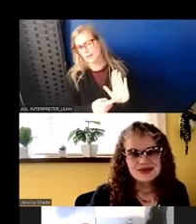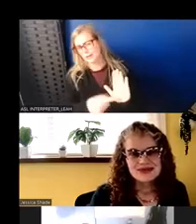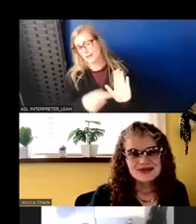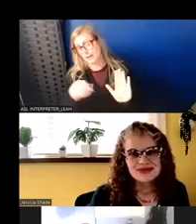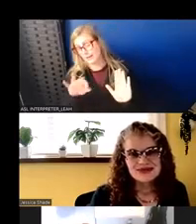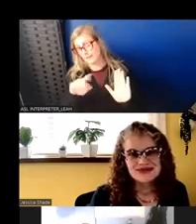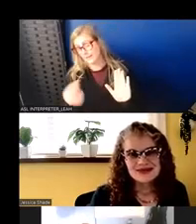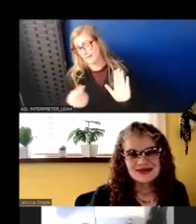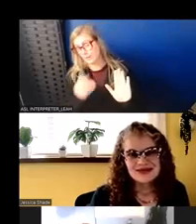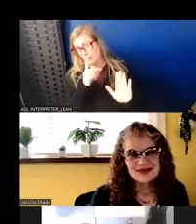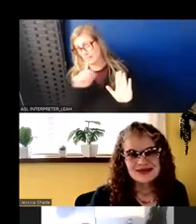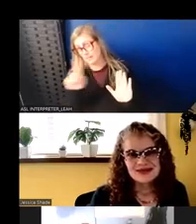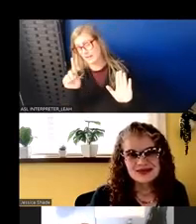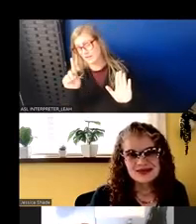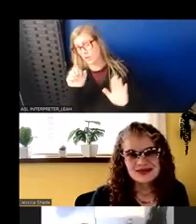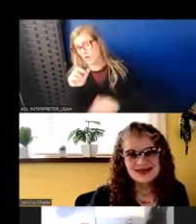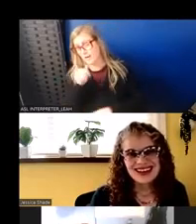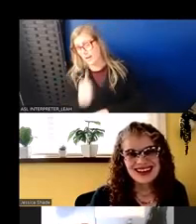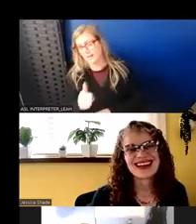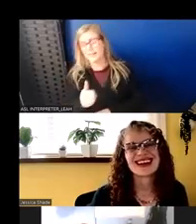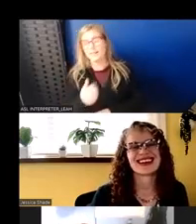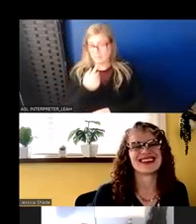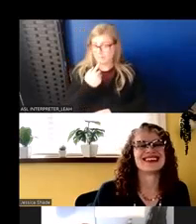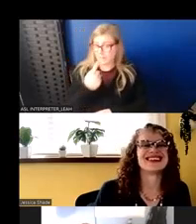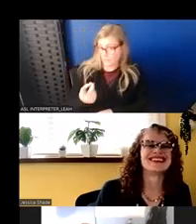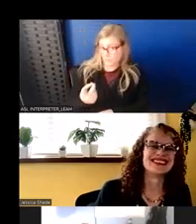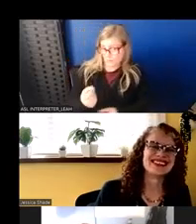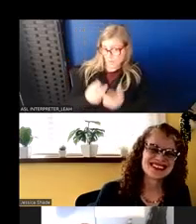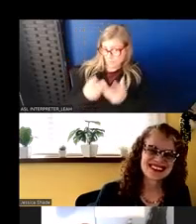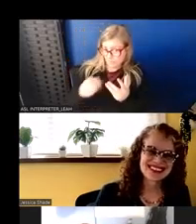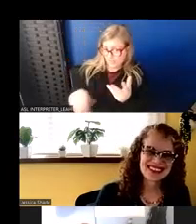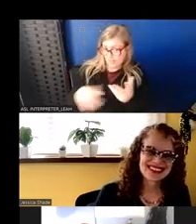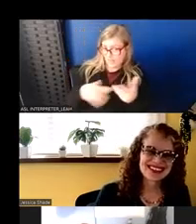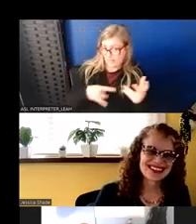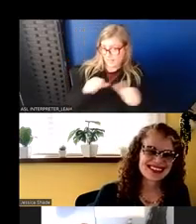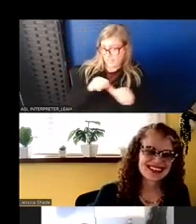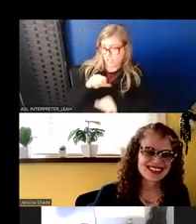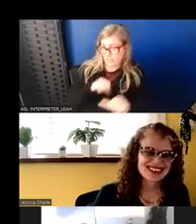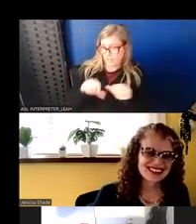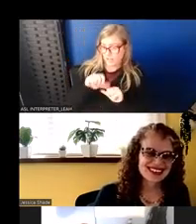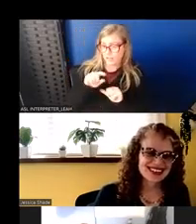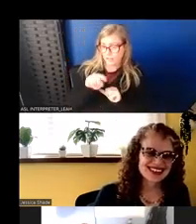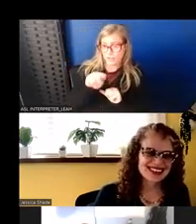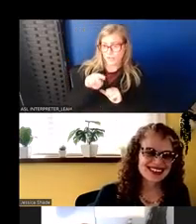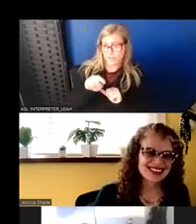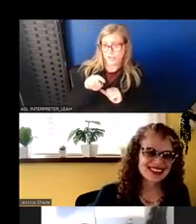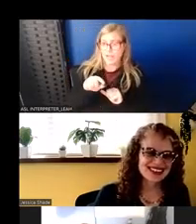And I'll say how much they like each other. I was on a very large, not a very large team, a team that